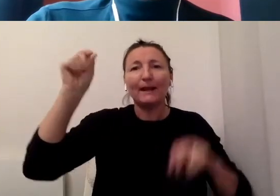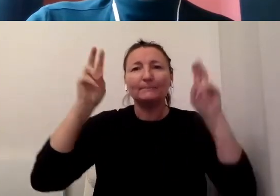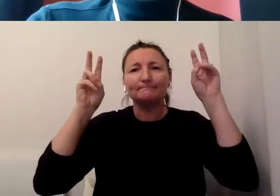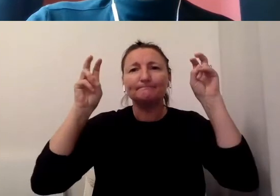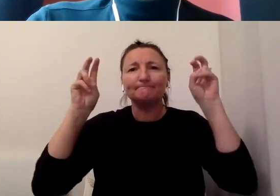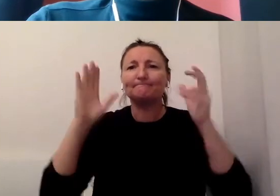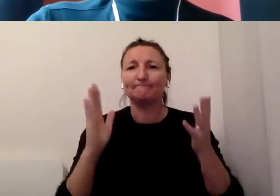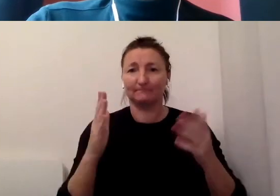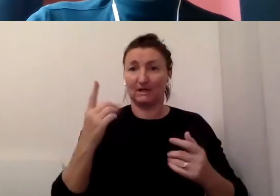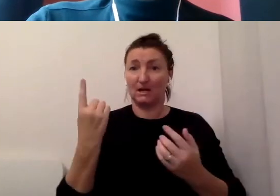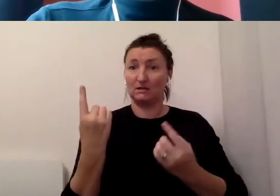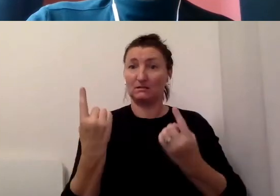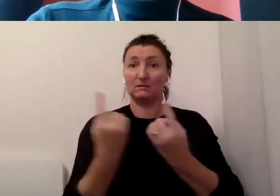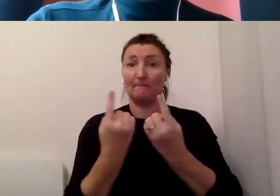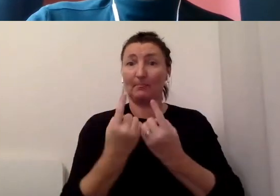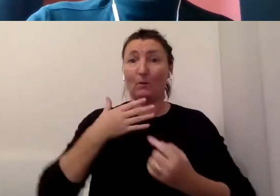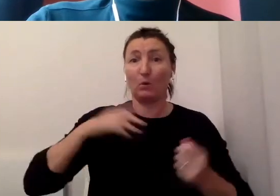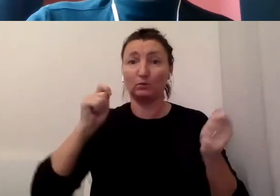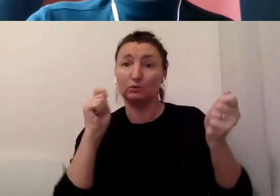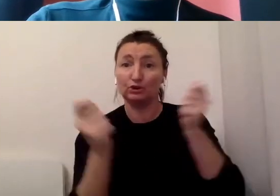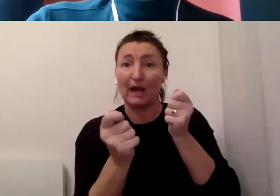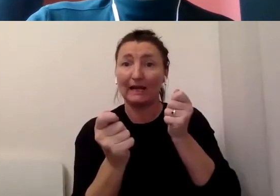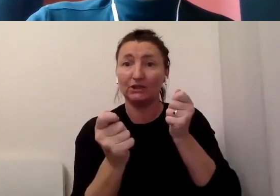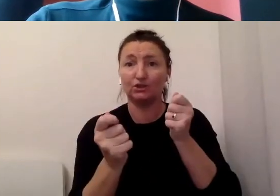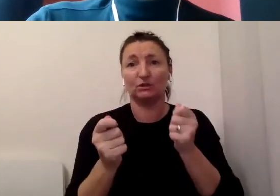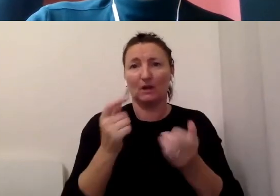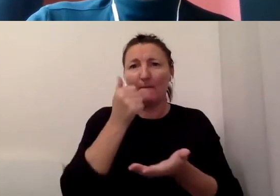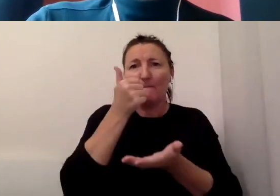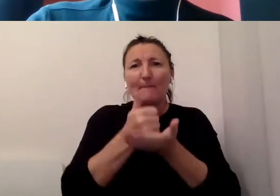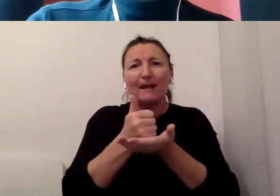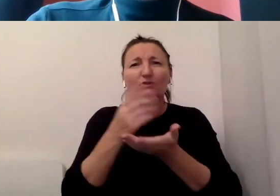that is based around Disabled people like something that happens with Disabled people